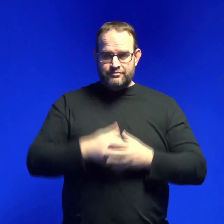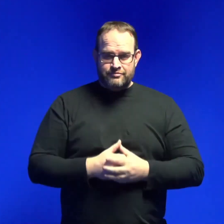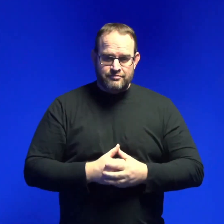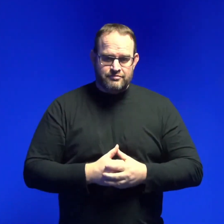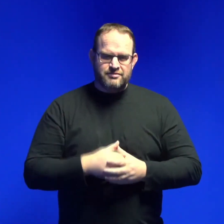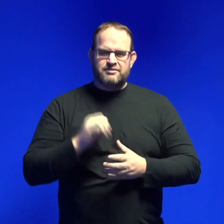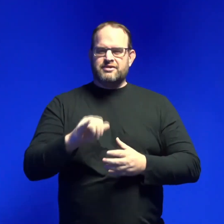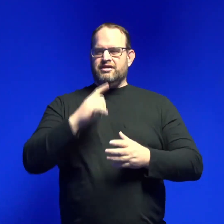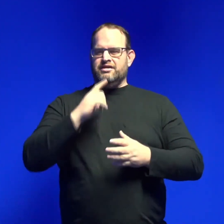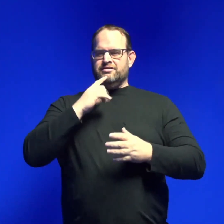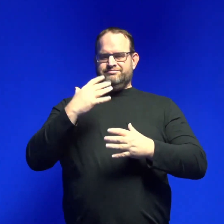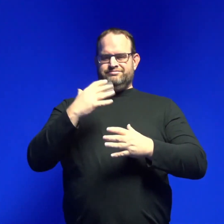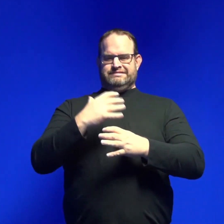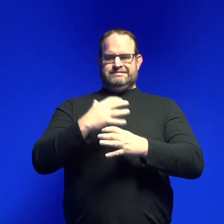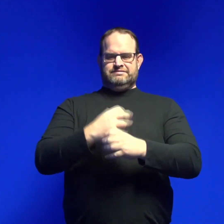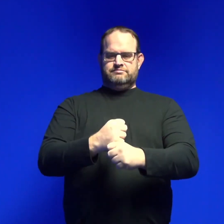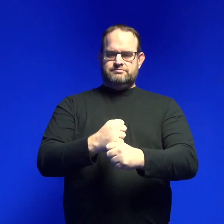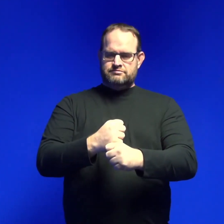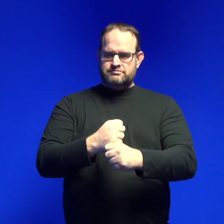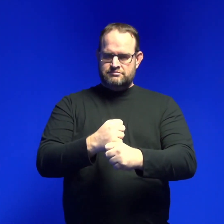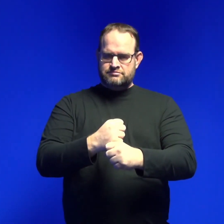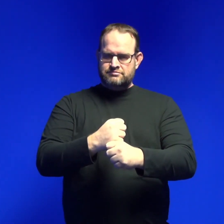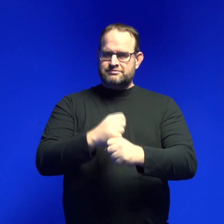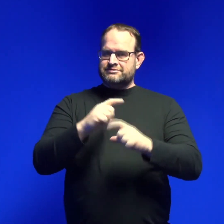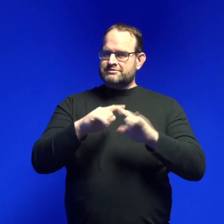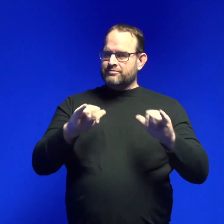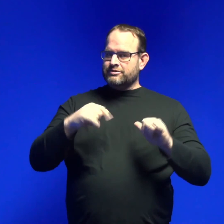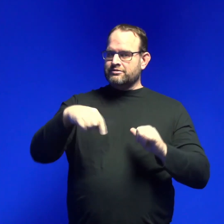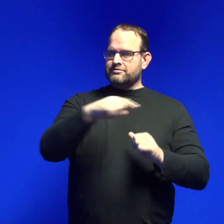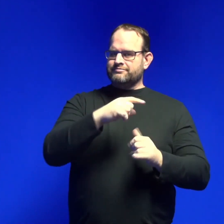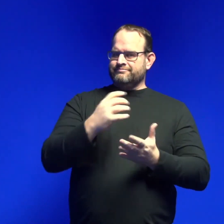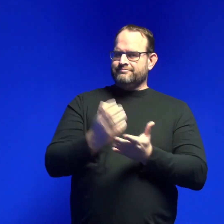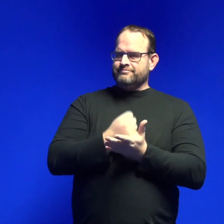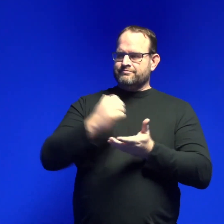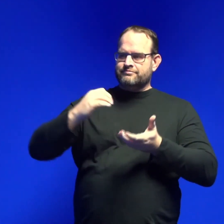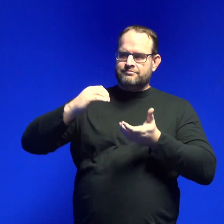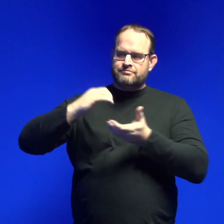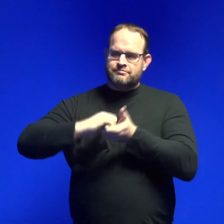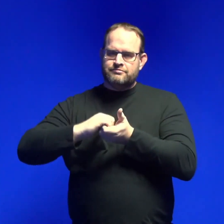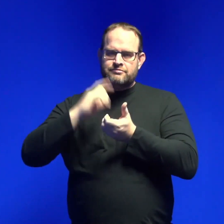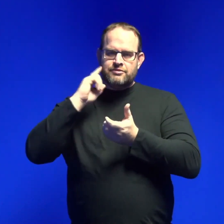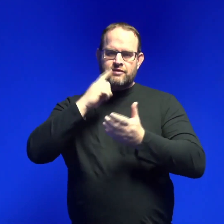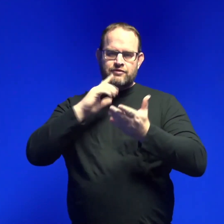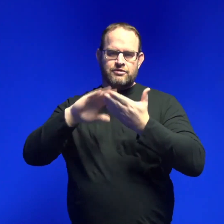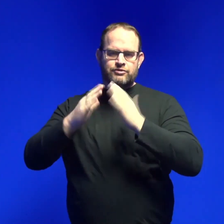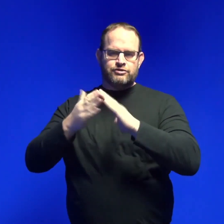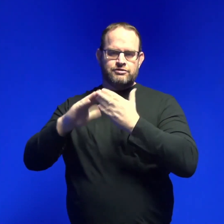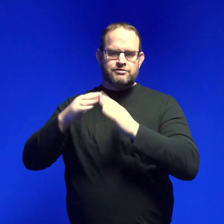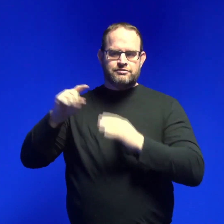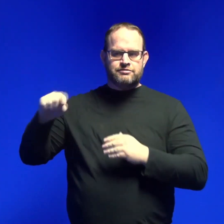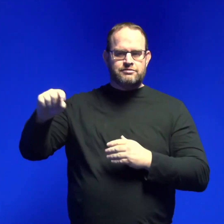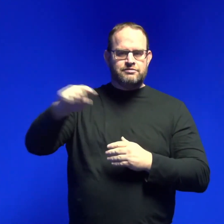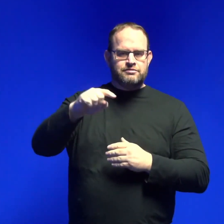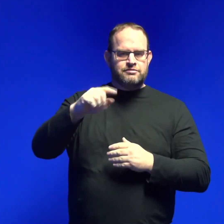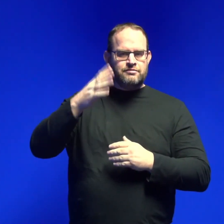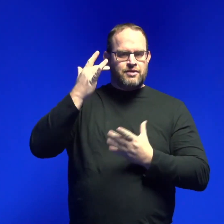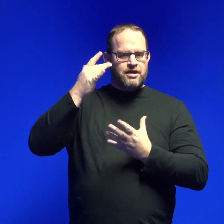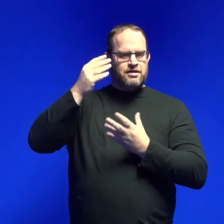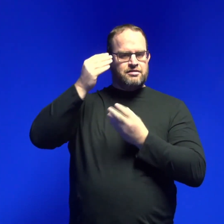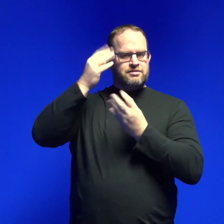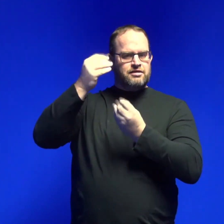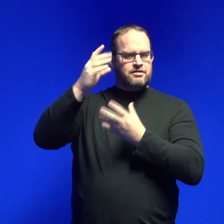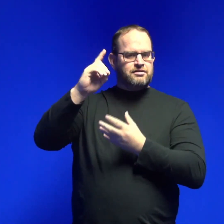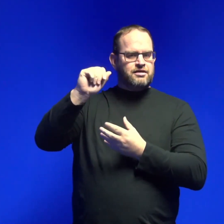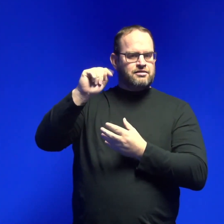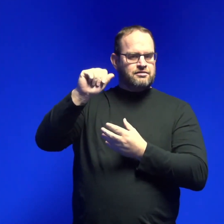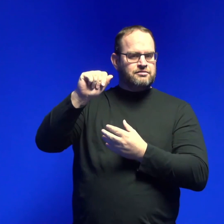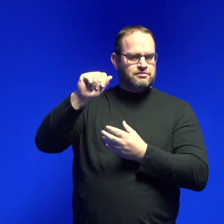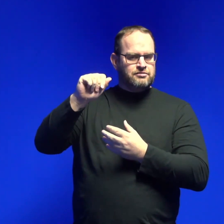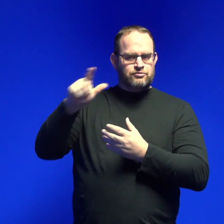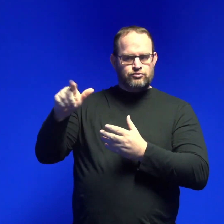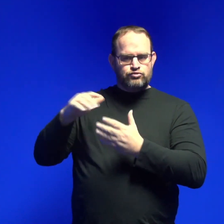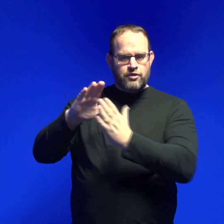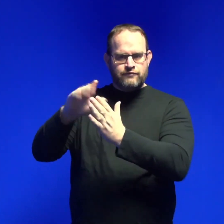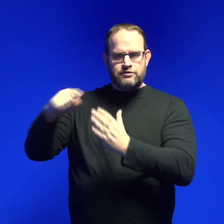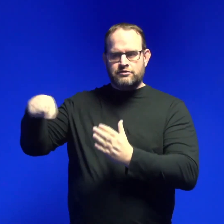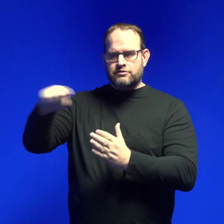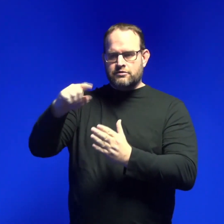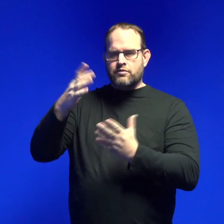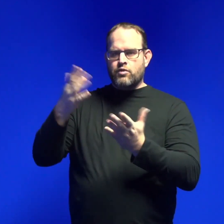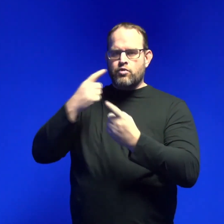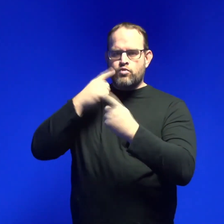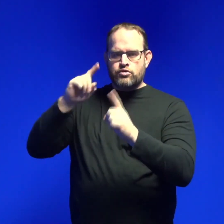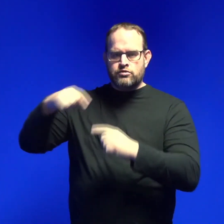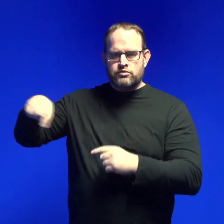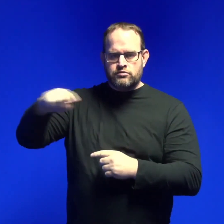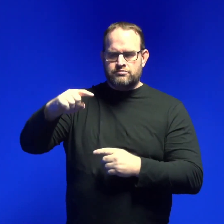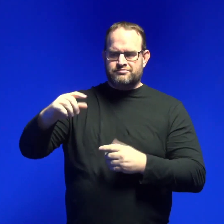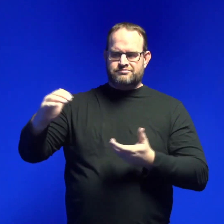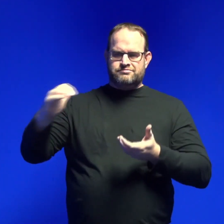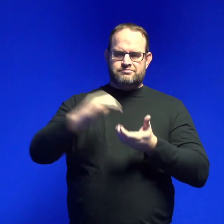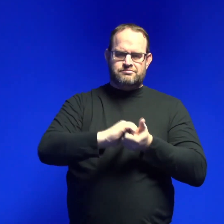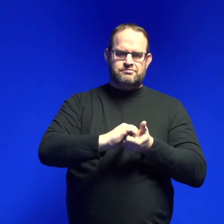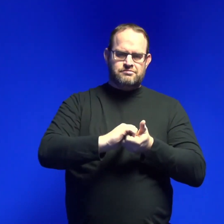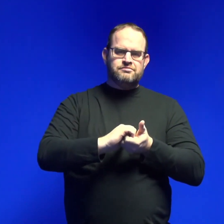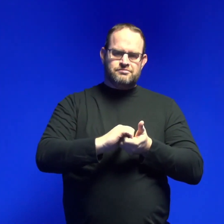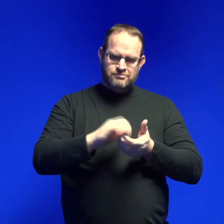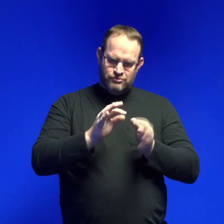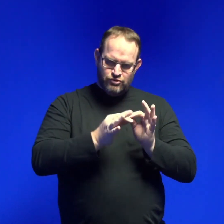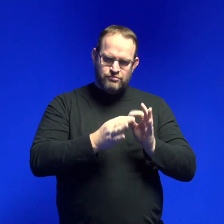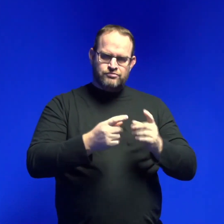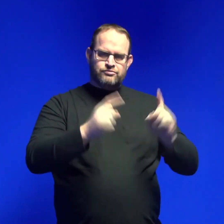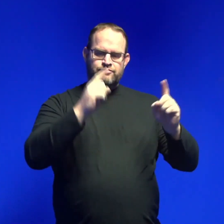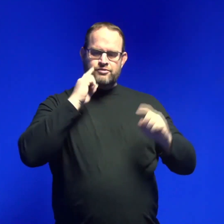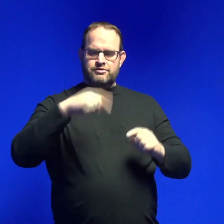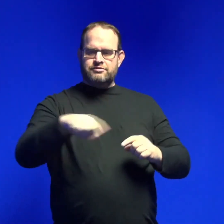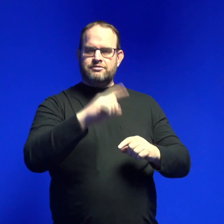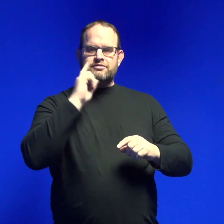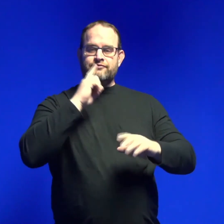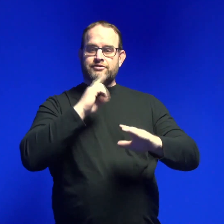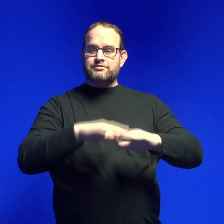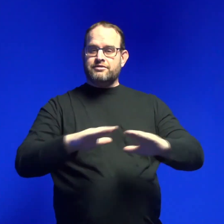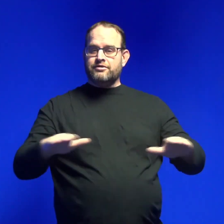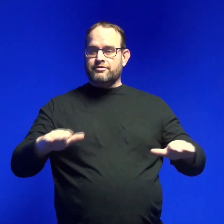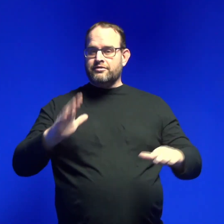With the research presented in the chapter, we sum up how the Deaf community is a valuable resource in collecting data on ways to improve interpreted educational experience for deaf children.